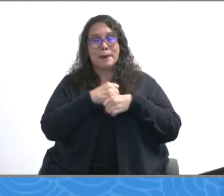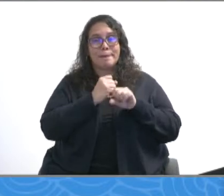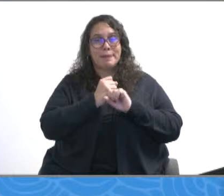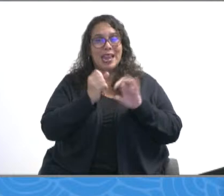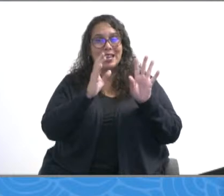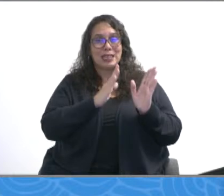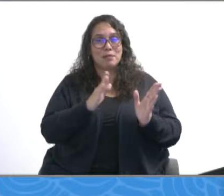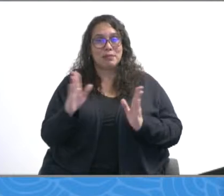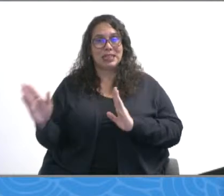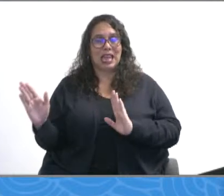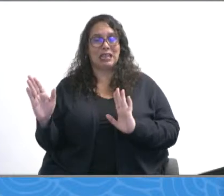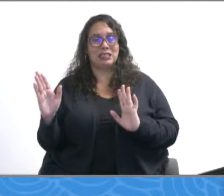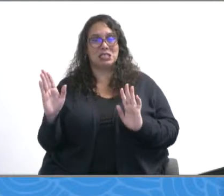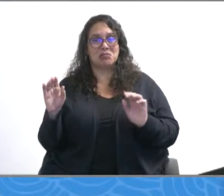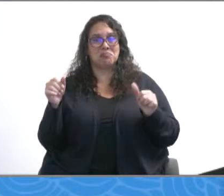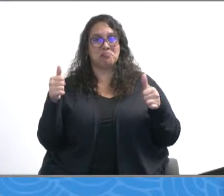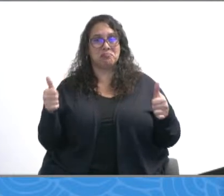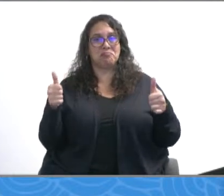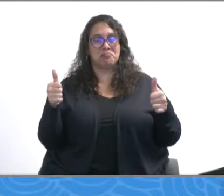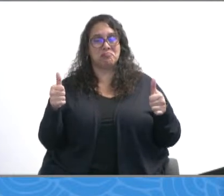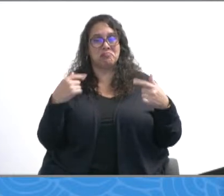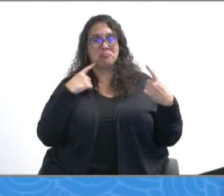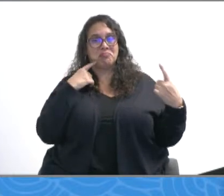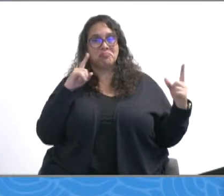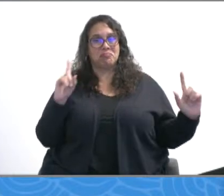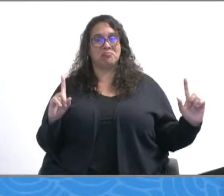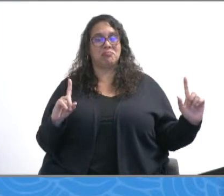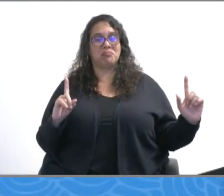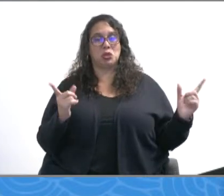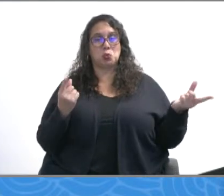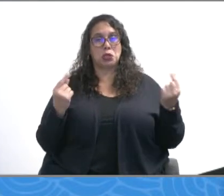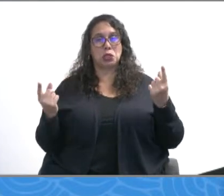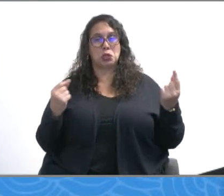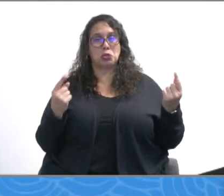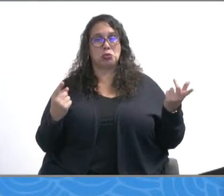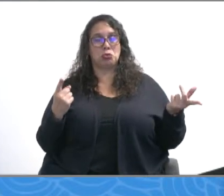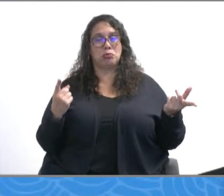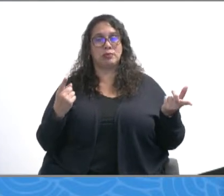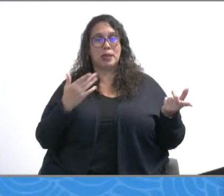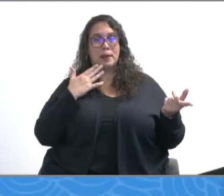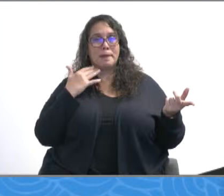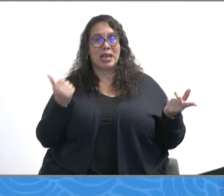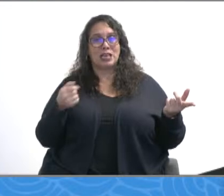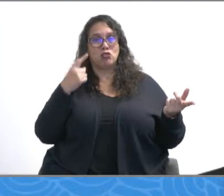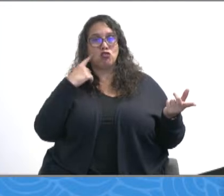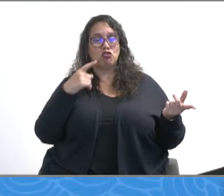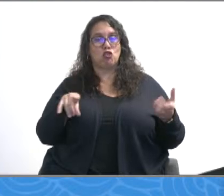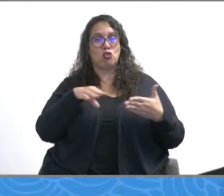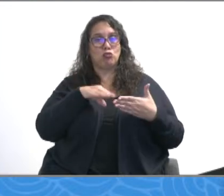and ensure that we are doing what we can do for our students. So I hope this graphic helps